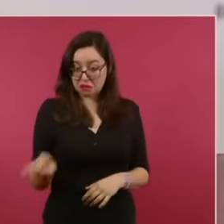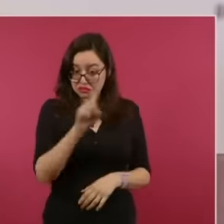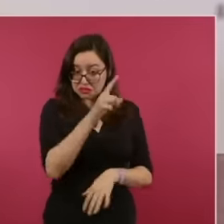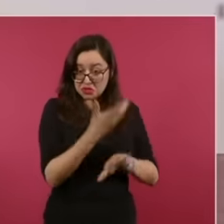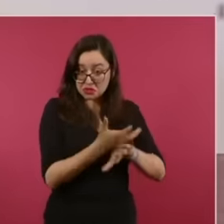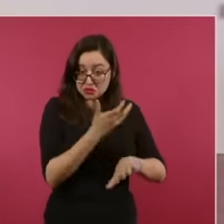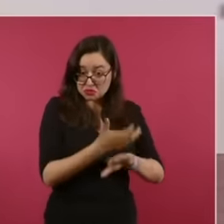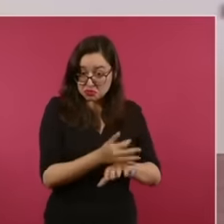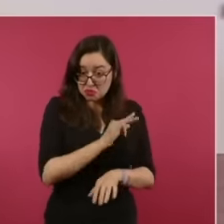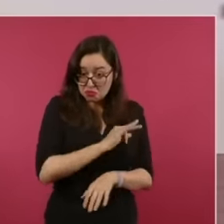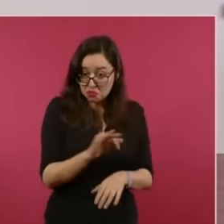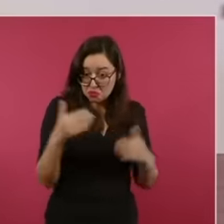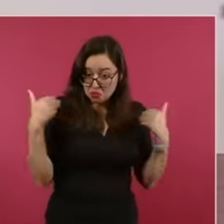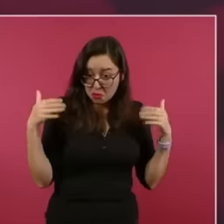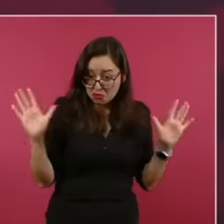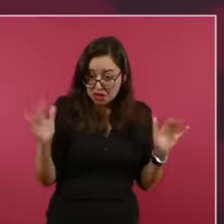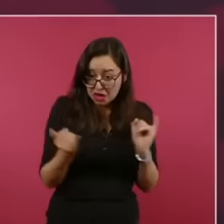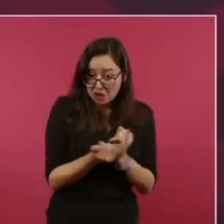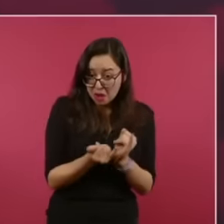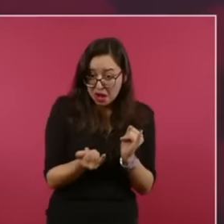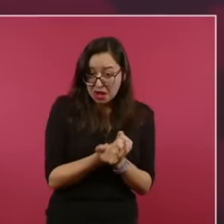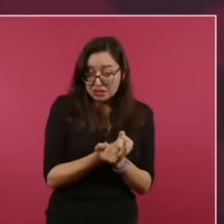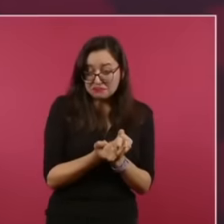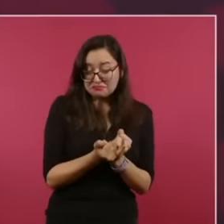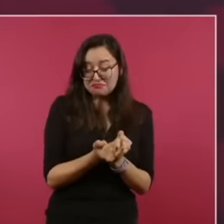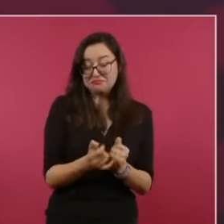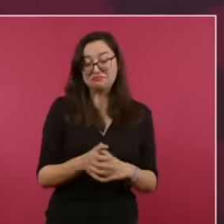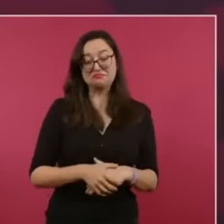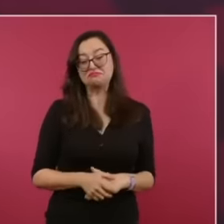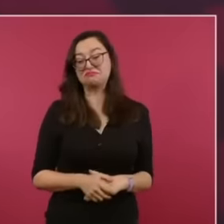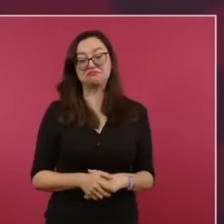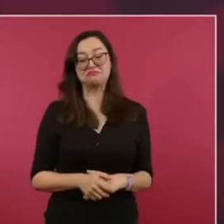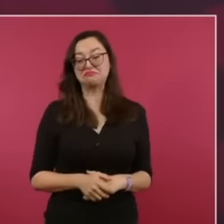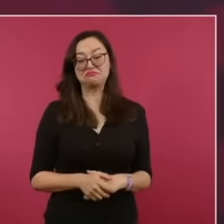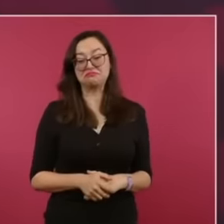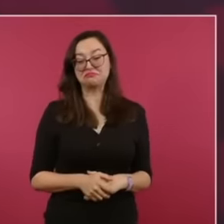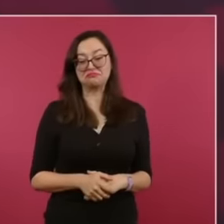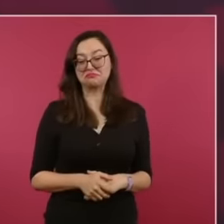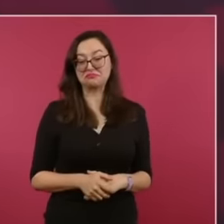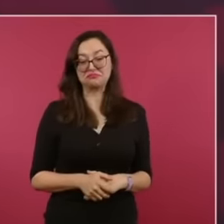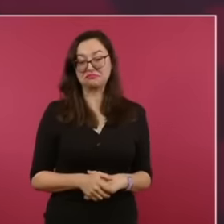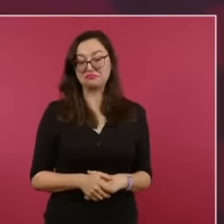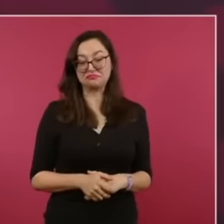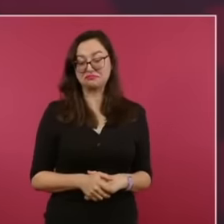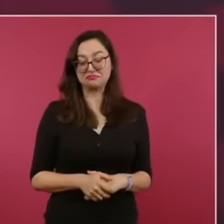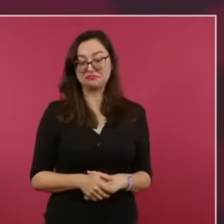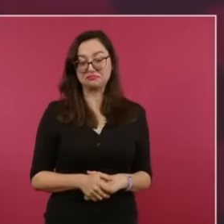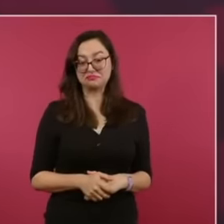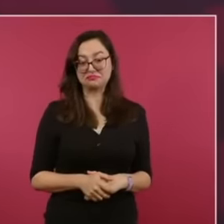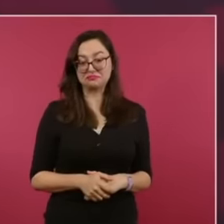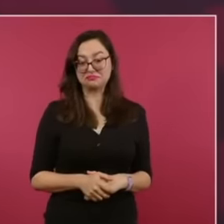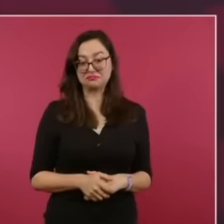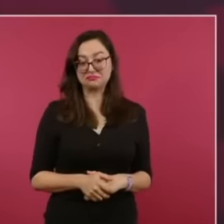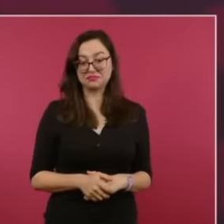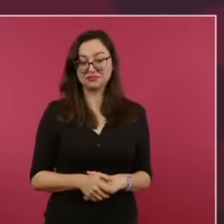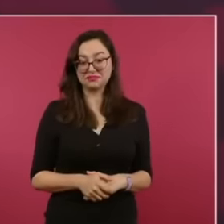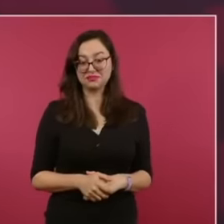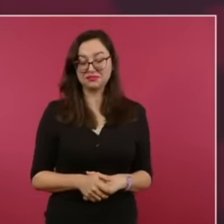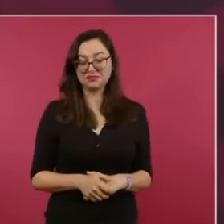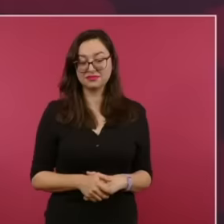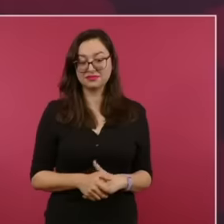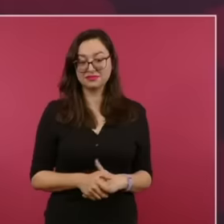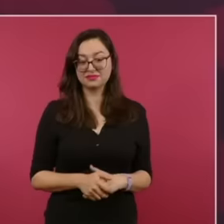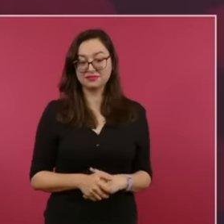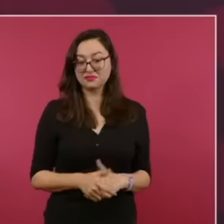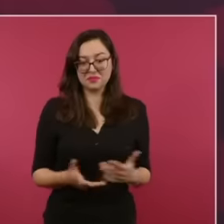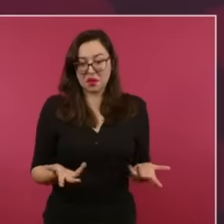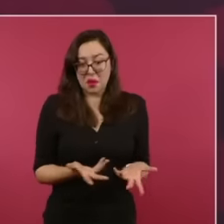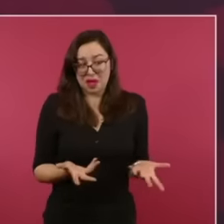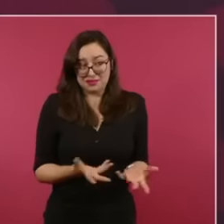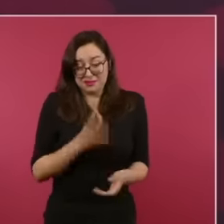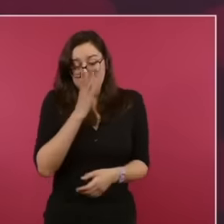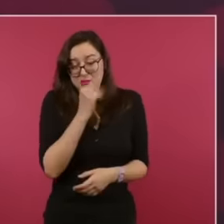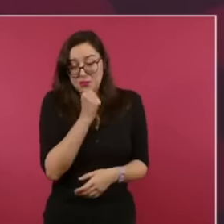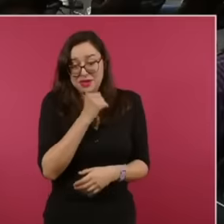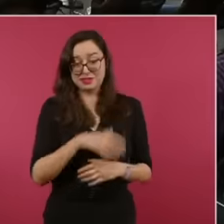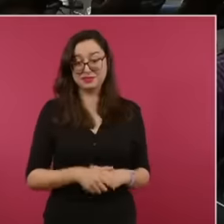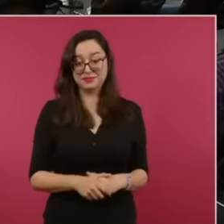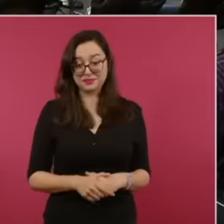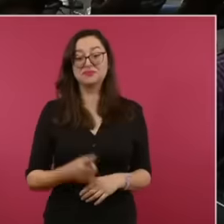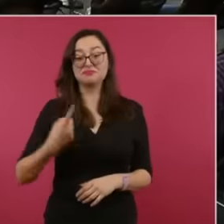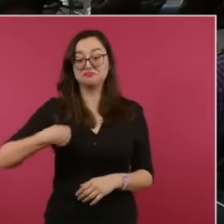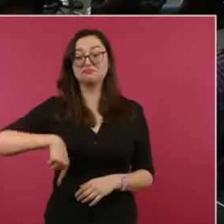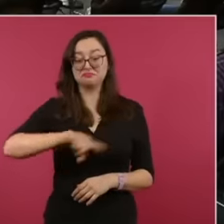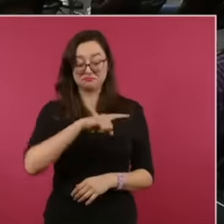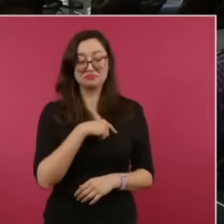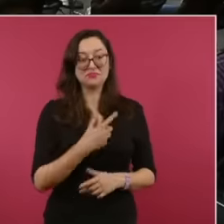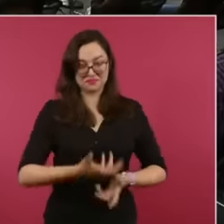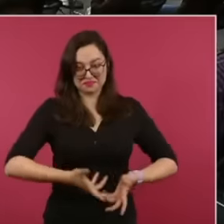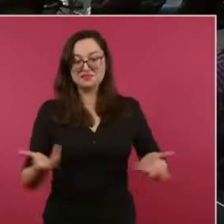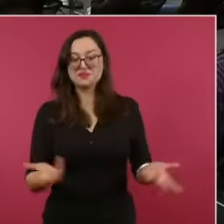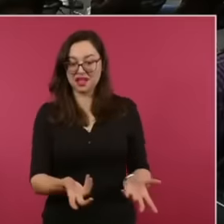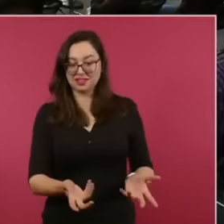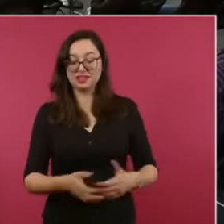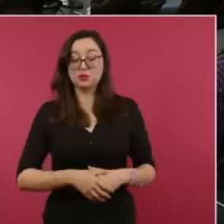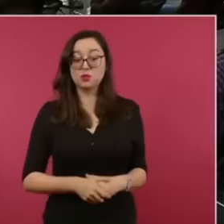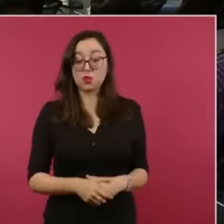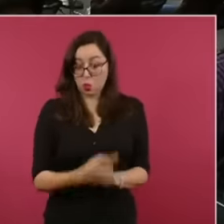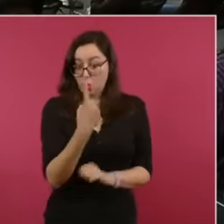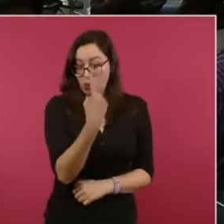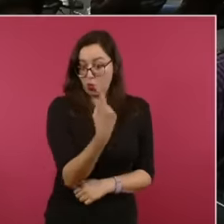eh, bring 5000 liters per second does not make it president and we But in addition to this